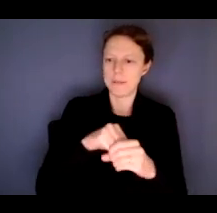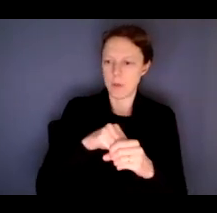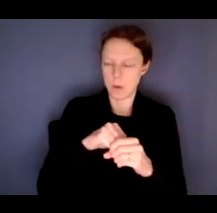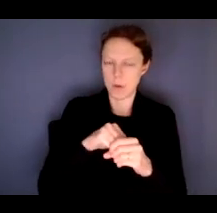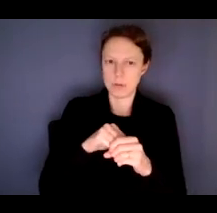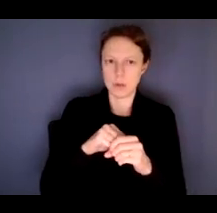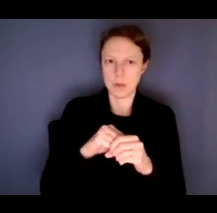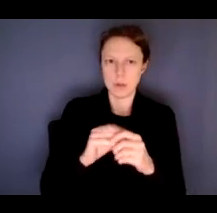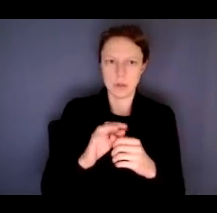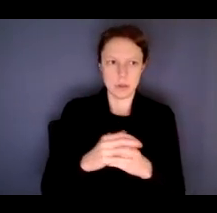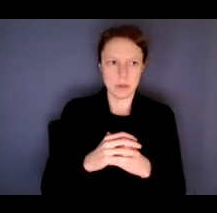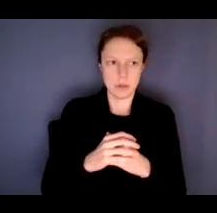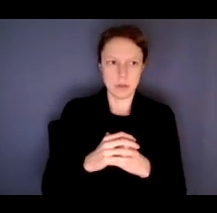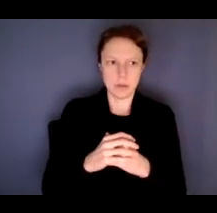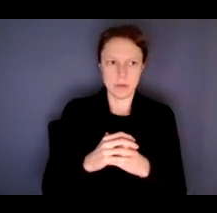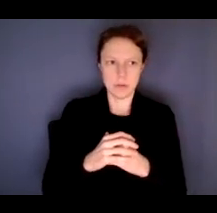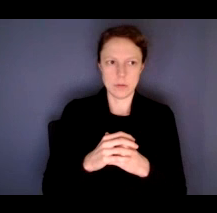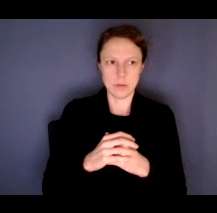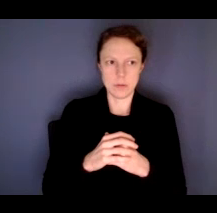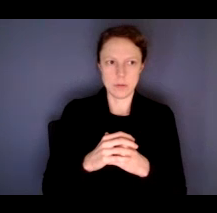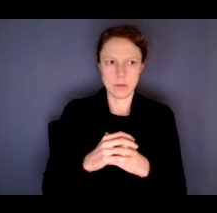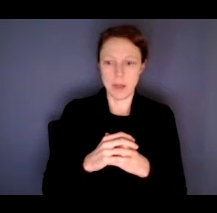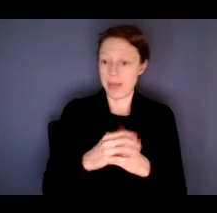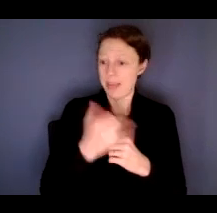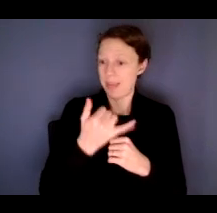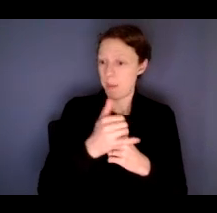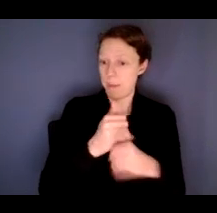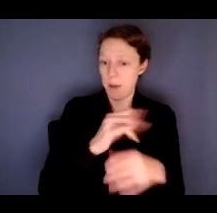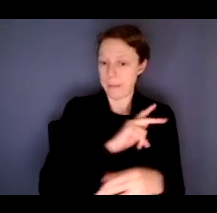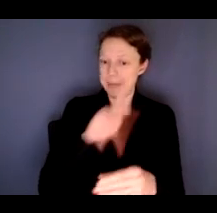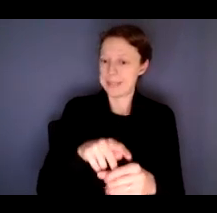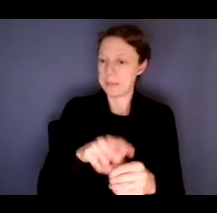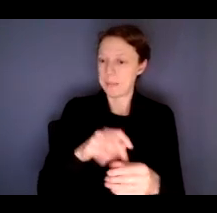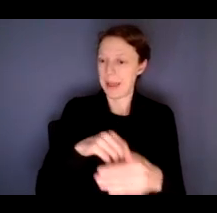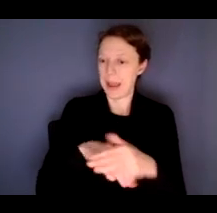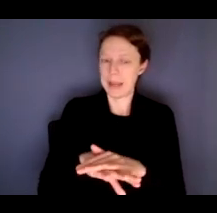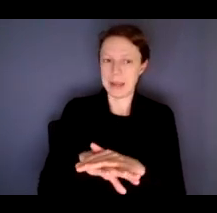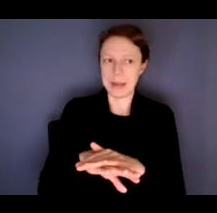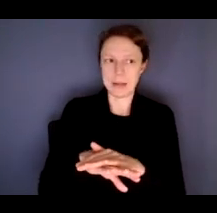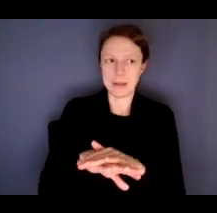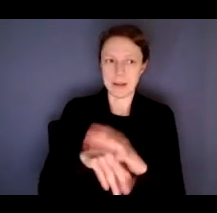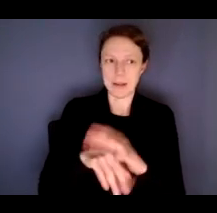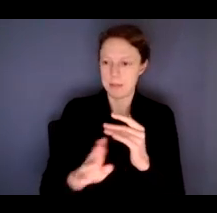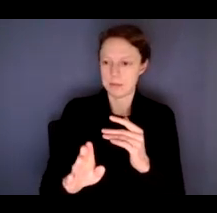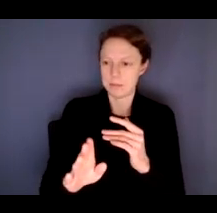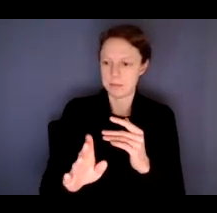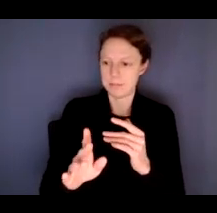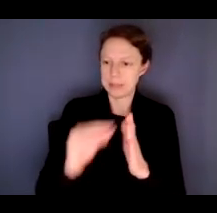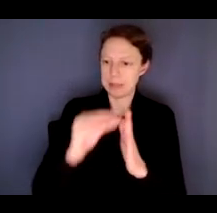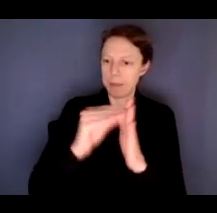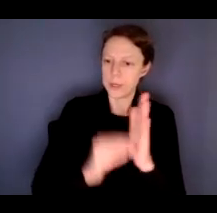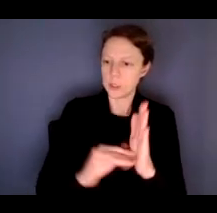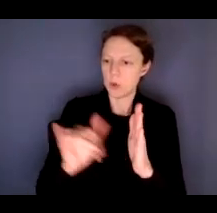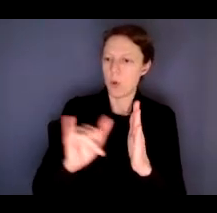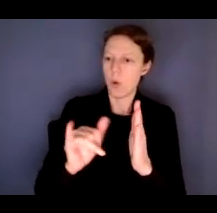might participate in the direct submission or application to Legal Aid QLD for a direct rep